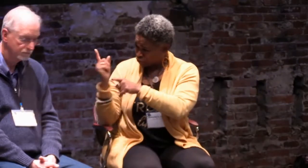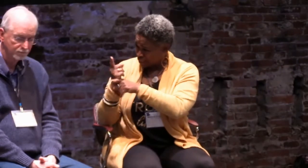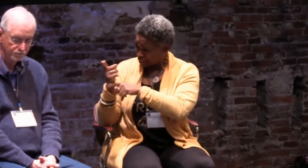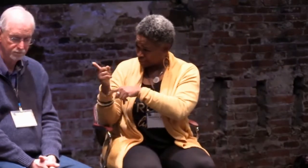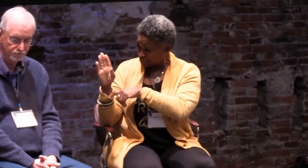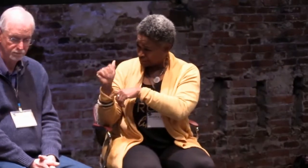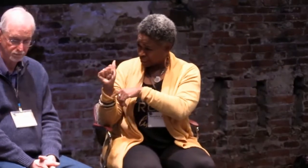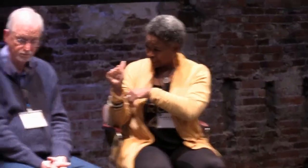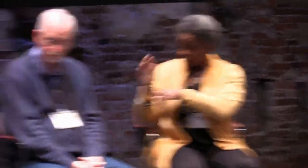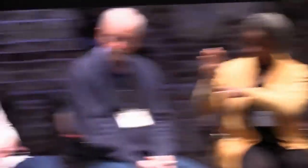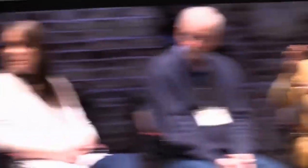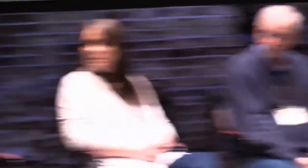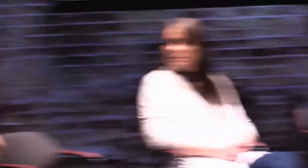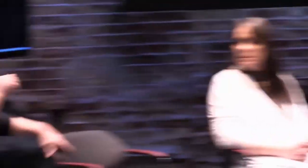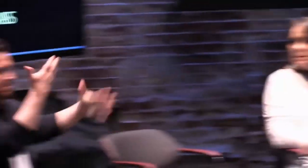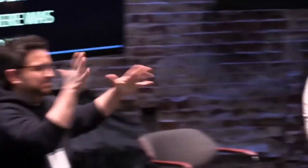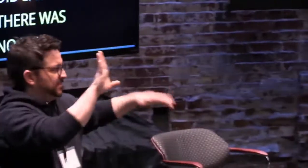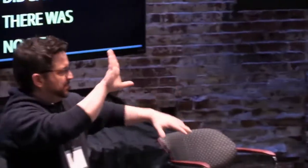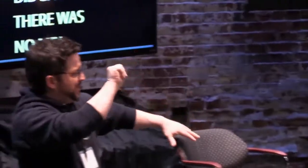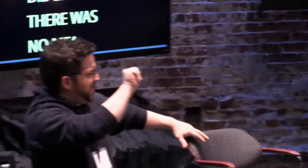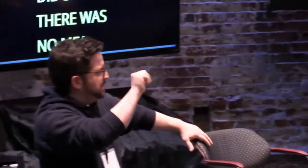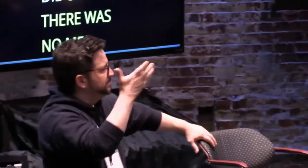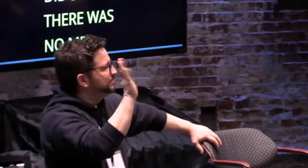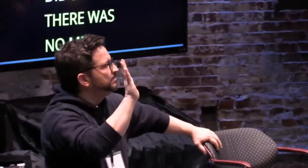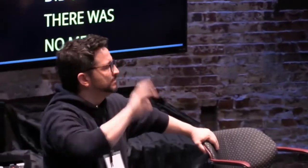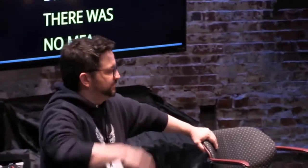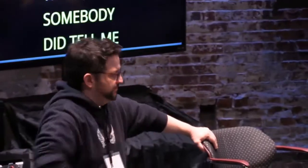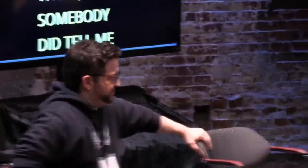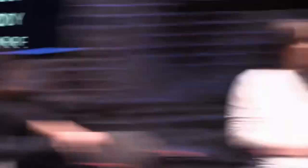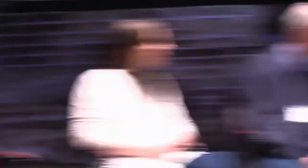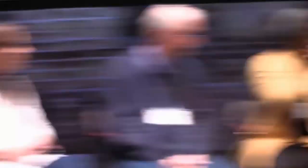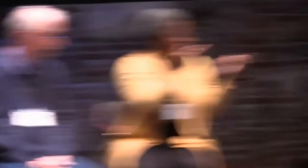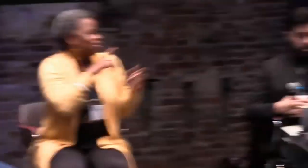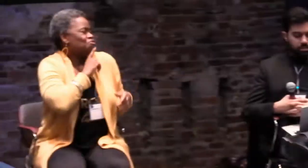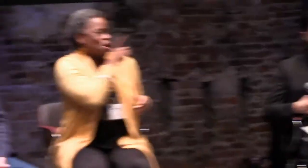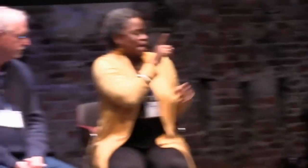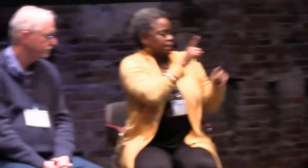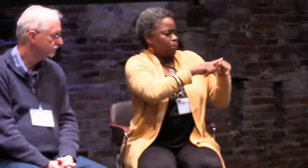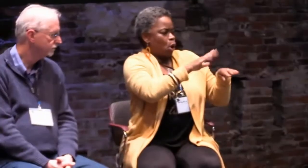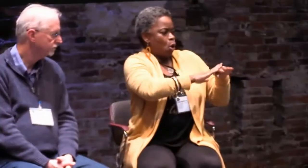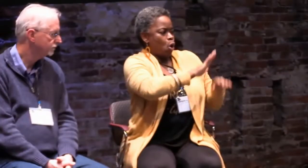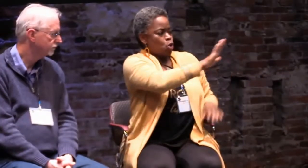But you do have a BA degree and a major in theater? Yes, we have the BA degree in theater.